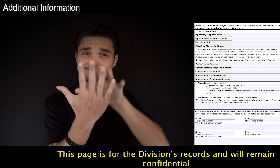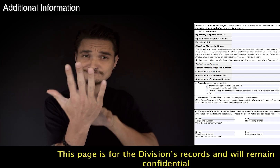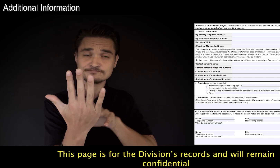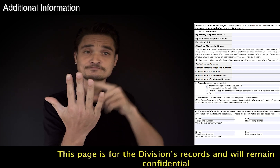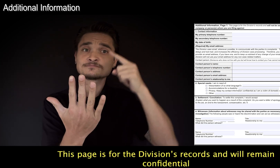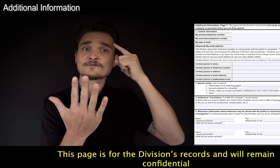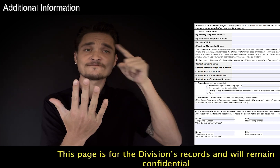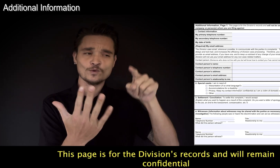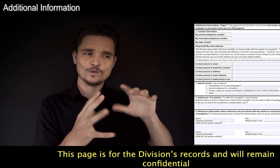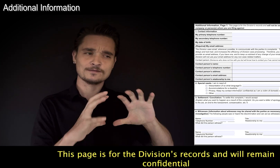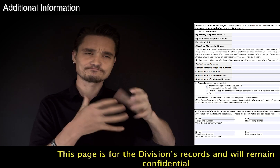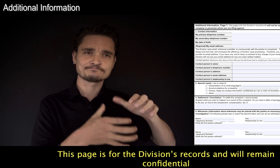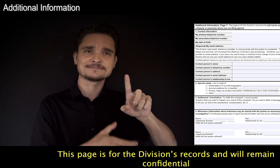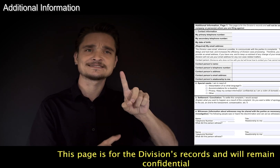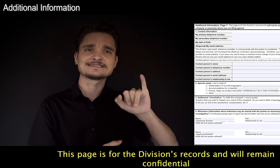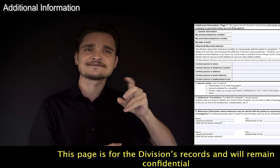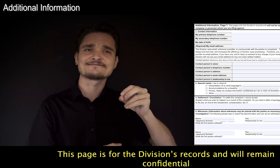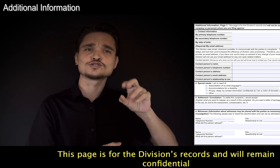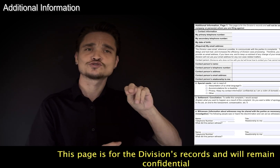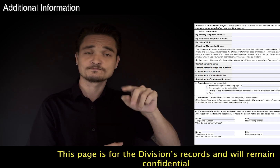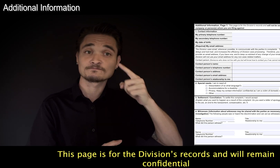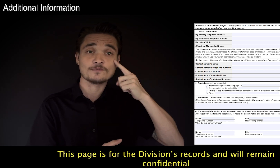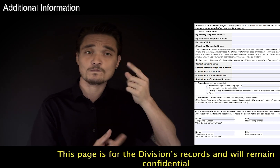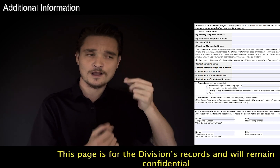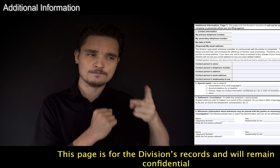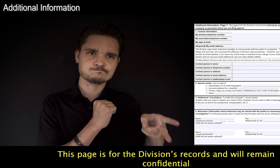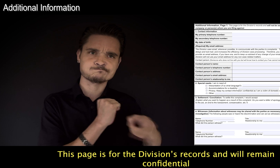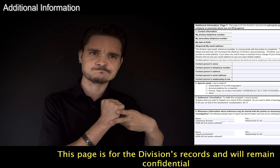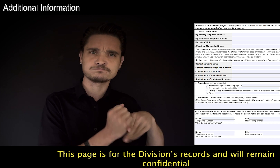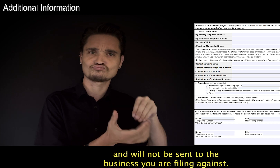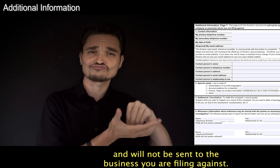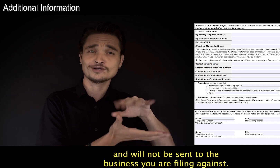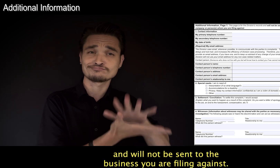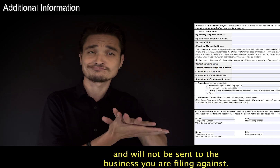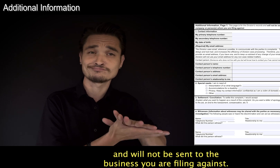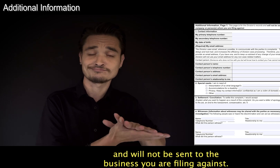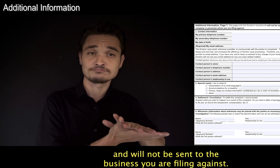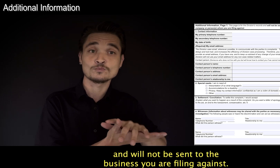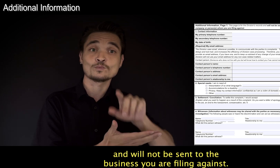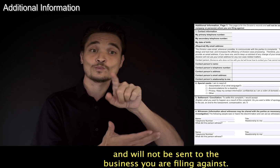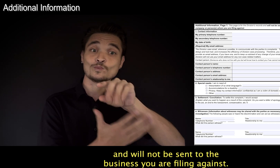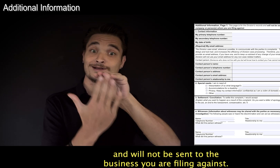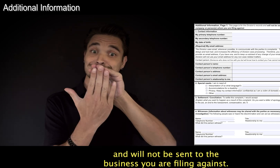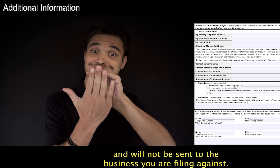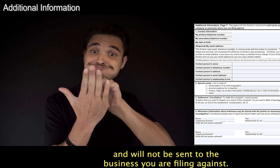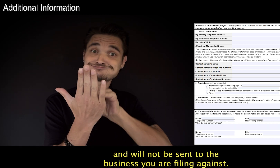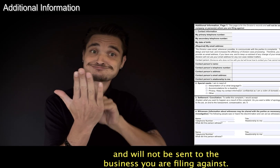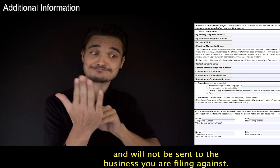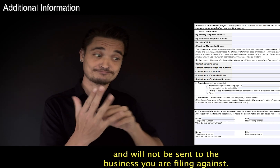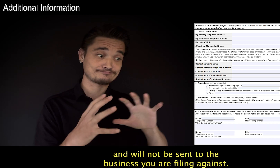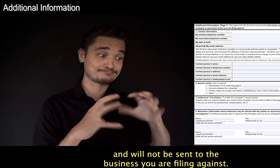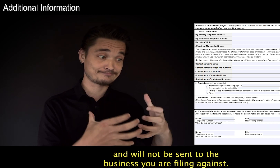This page is for the Division’s records and will remain confidential and will not be sent to the business you are filing against.